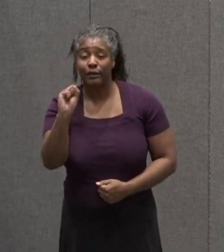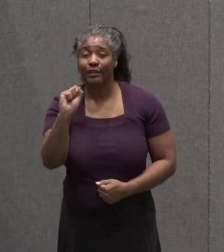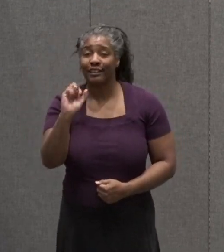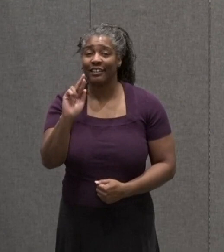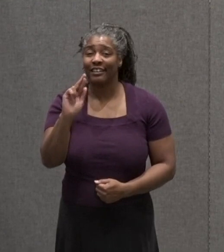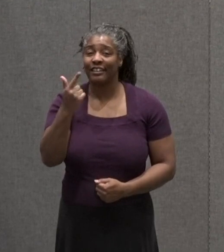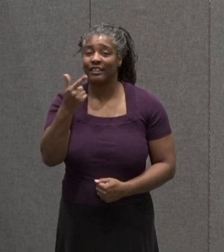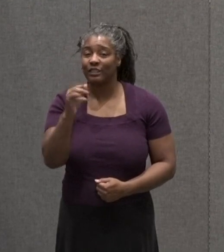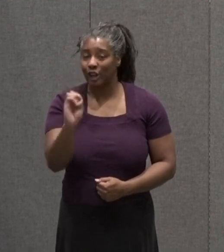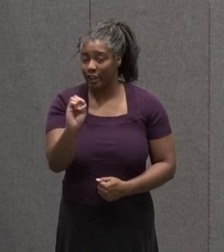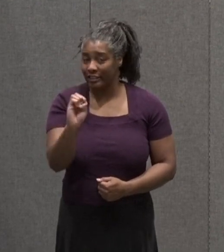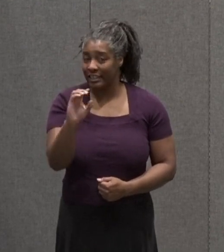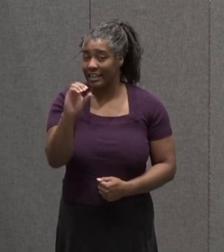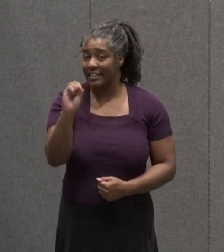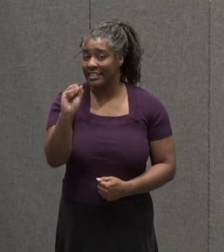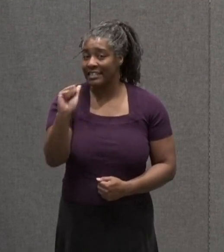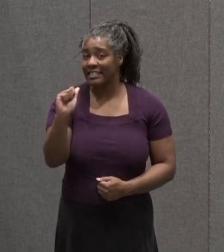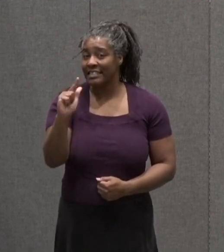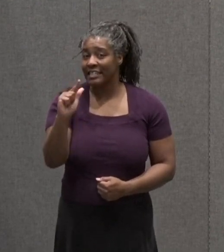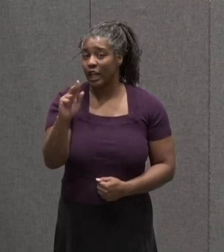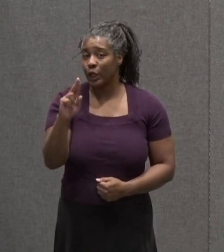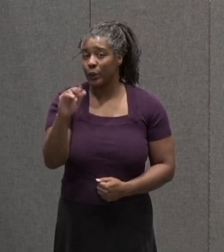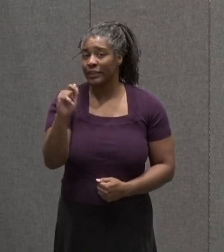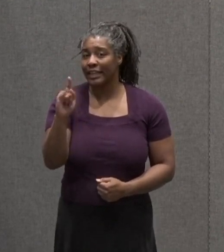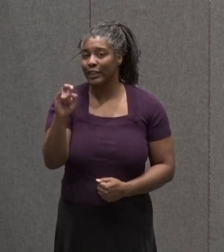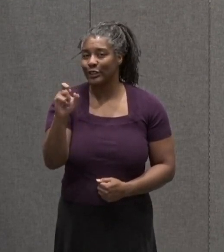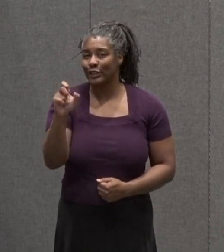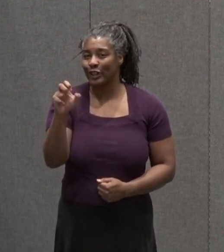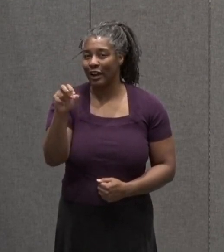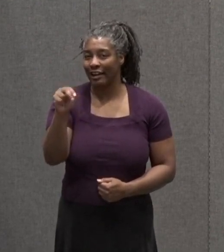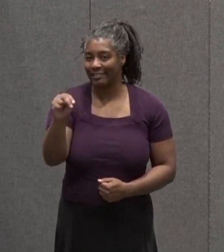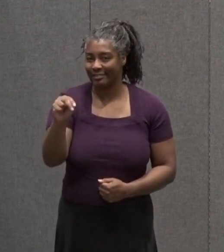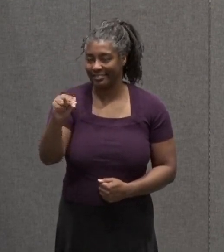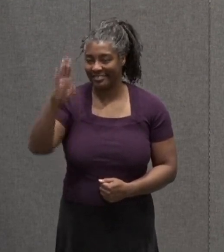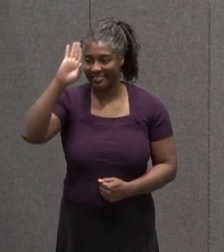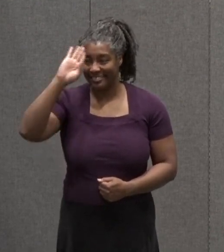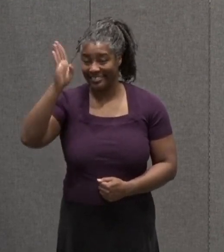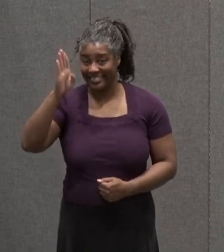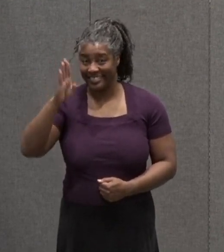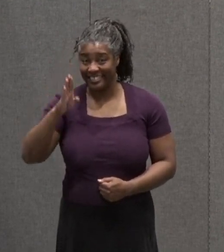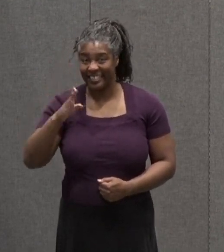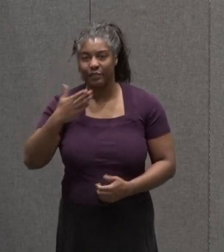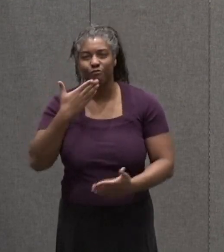If you've never done that, pat yourself on the back good job.